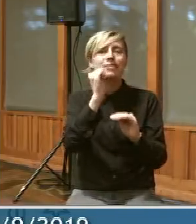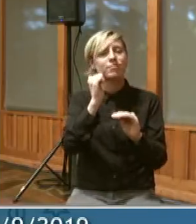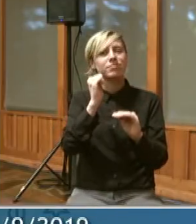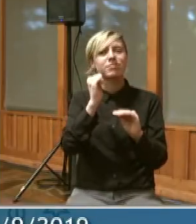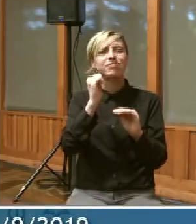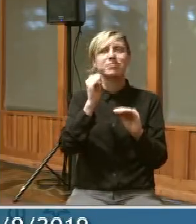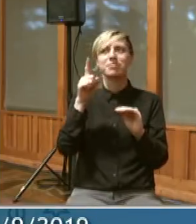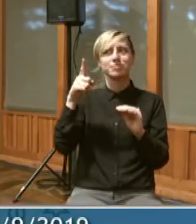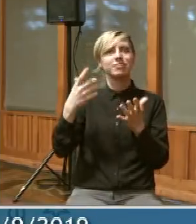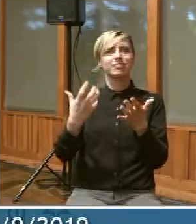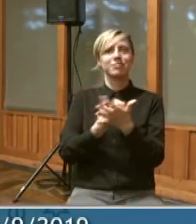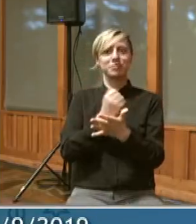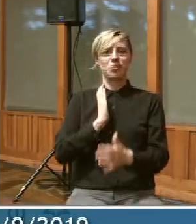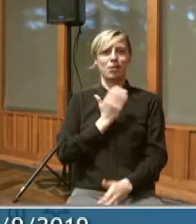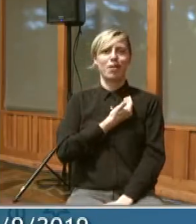PORTLAND PARKS. PARKS AND RECREATION ARE A BIG